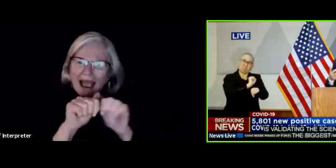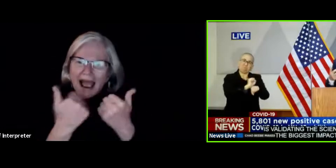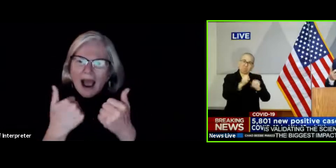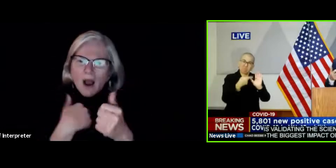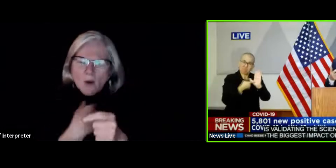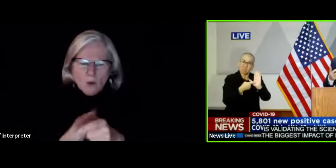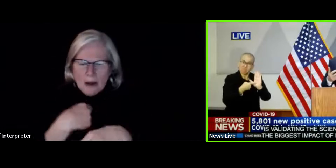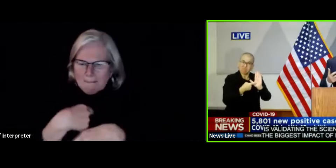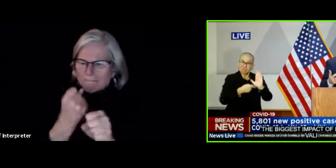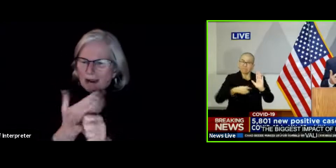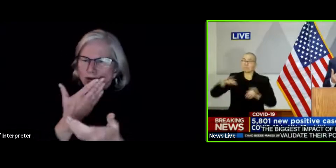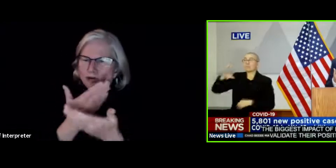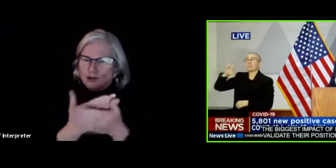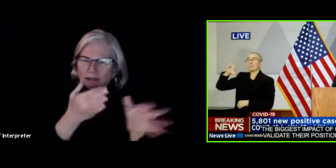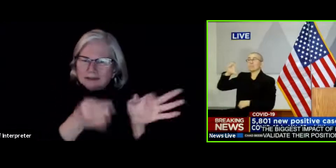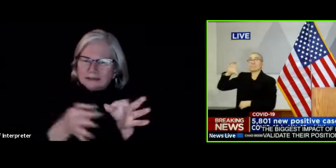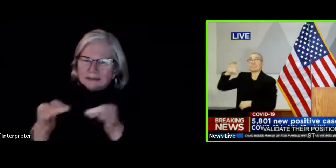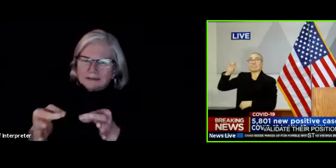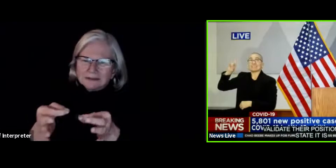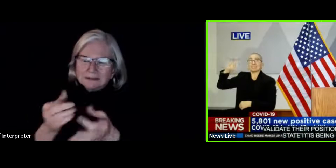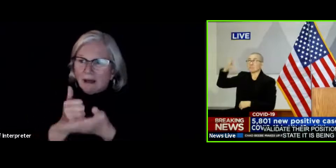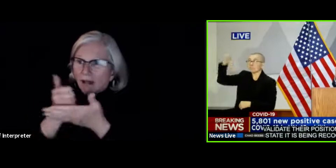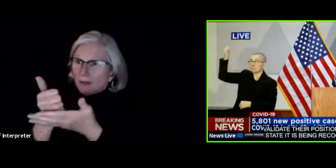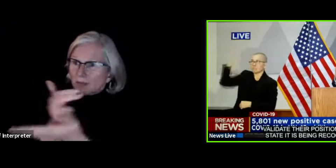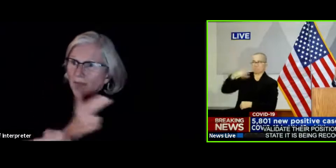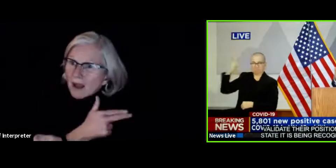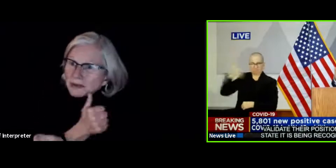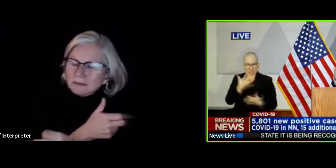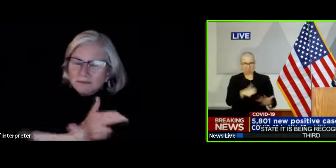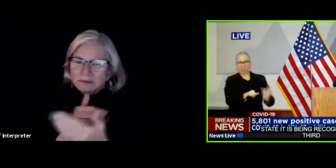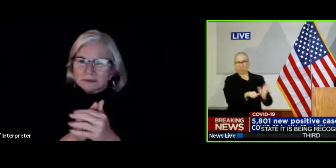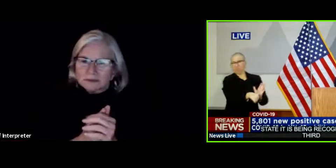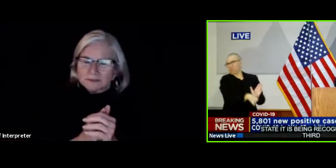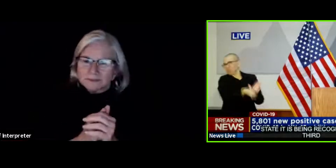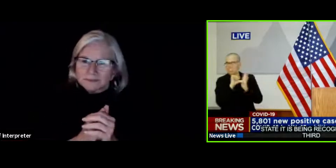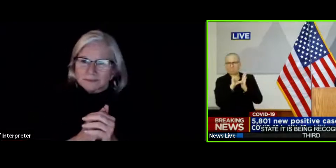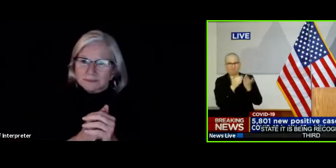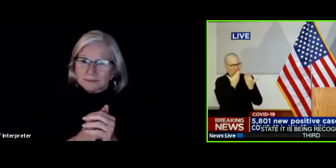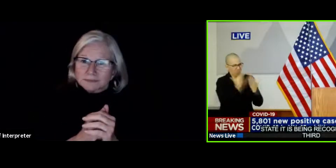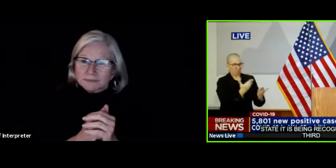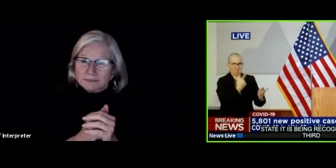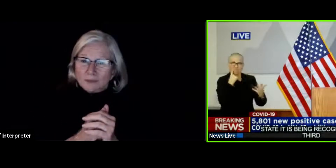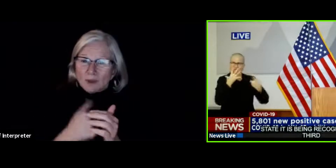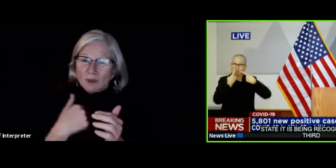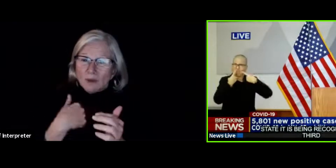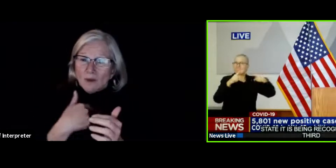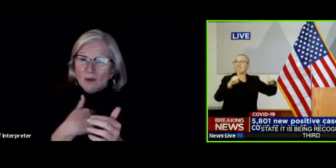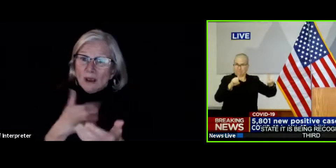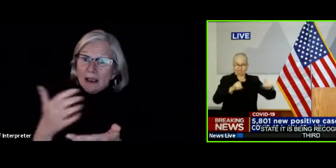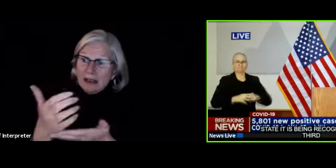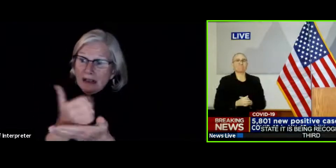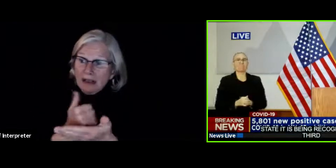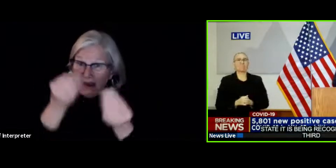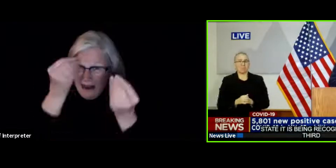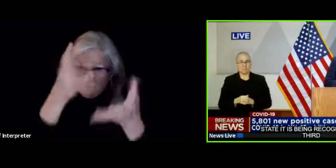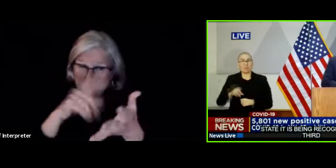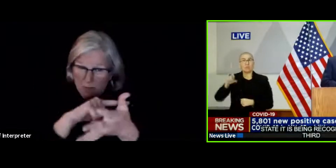DATA, THAT DOESN'T NECESSARILY MEAN THAT WE'VE USED THE DATA TO MAKE ALL THE RIGHT DECISIONS BECAUSE THE DATA WON'T MAKE THOSE DECISIONS FOR YOU